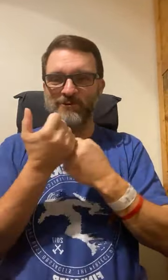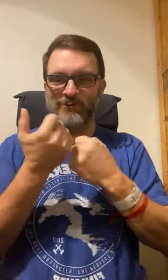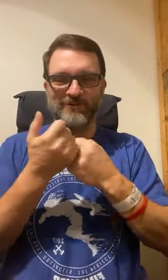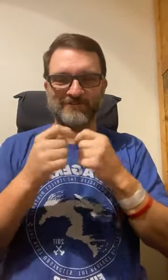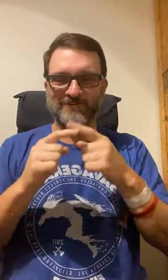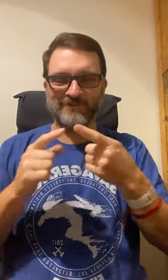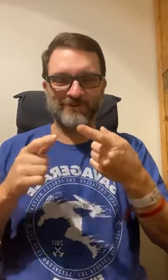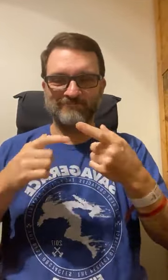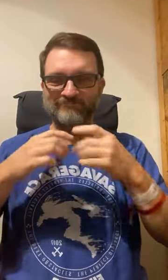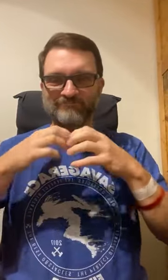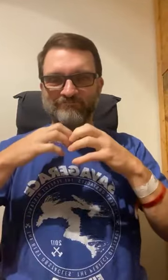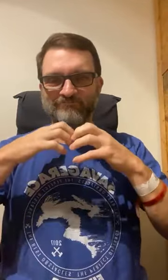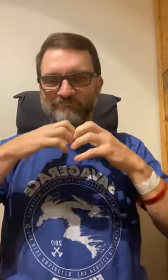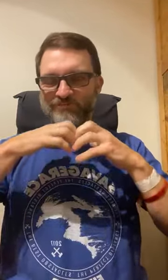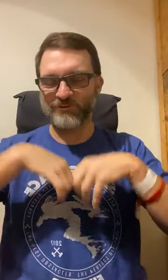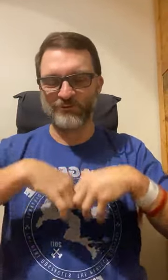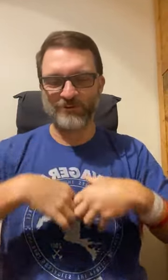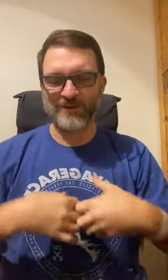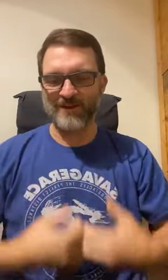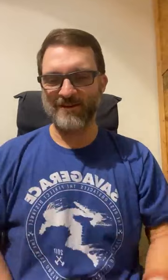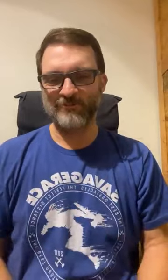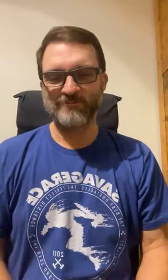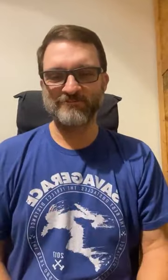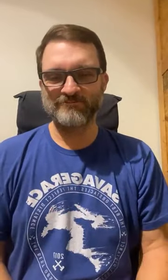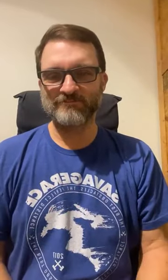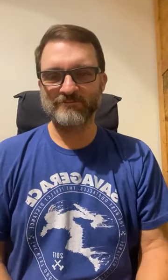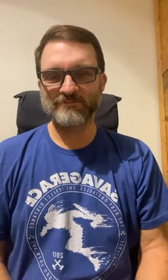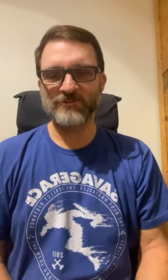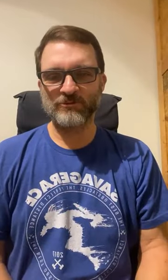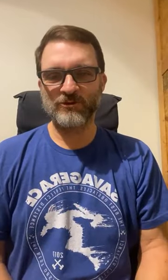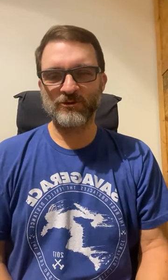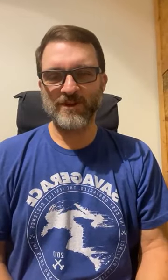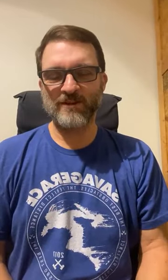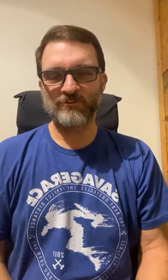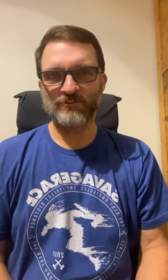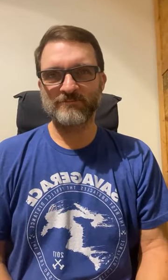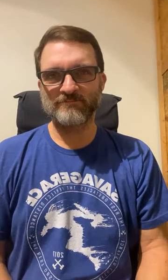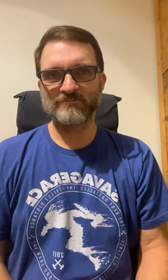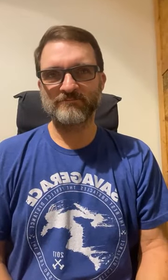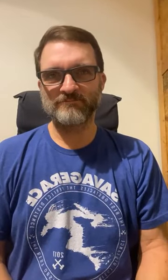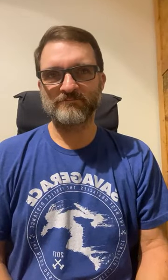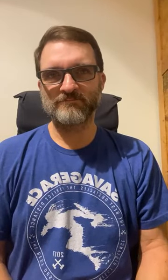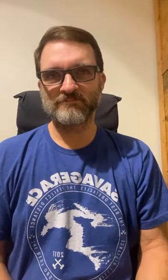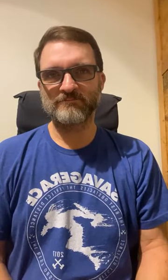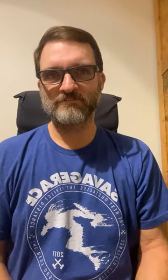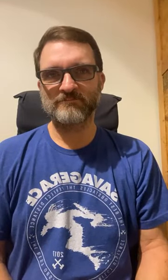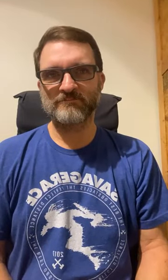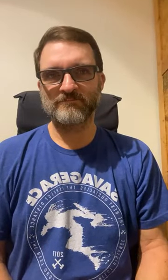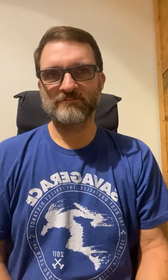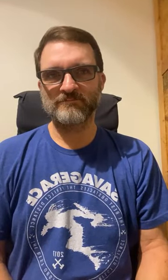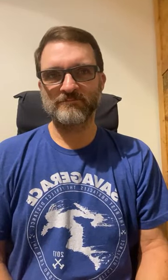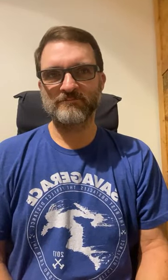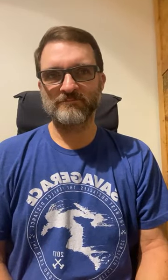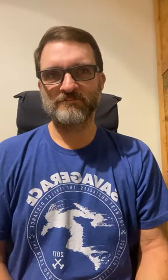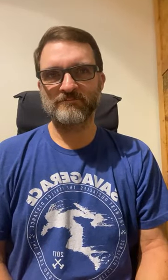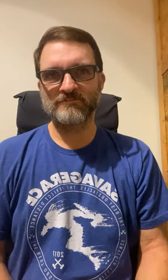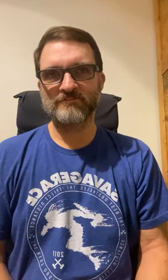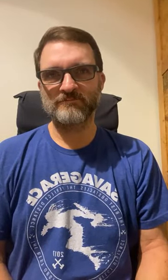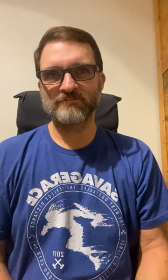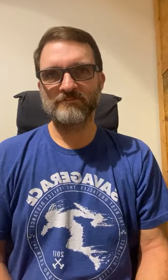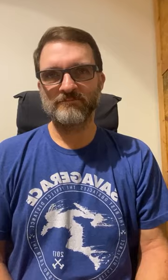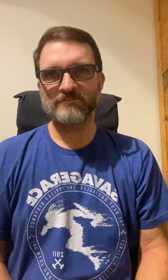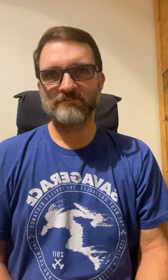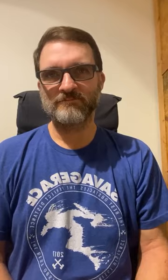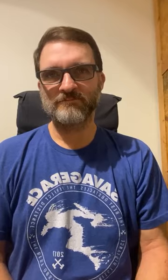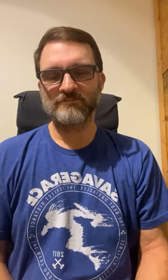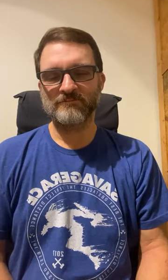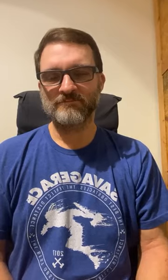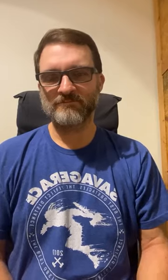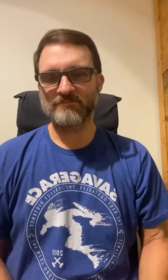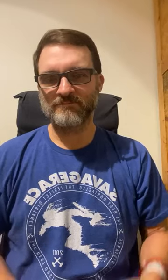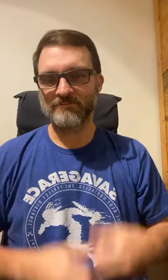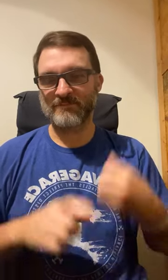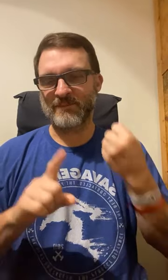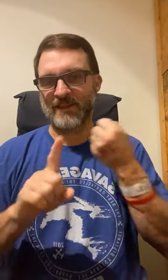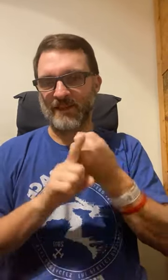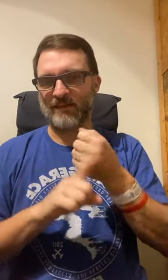But she broke down